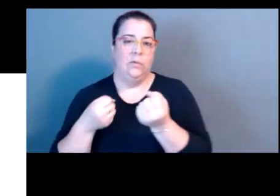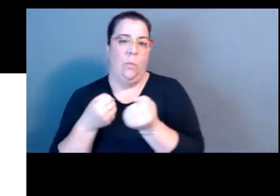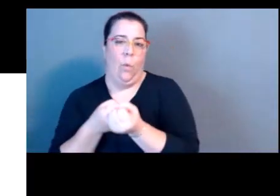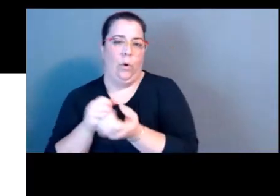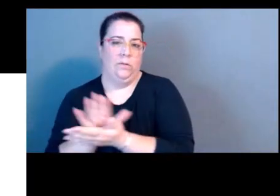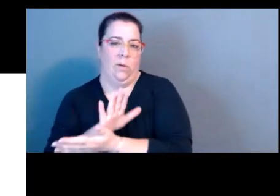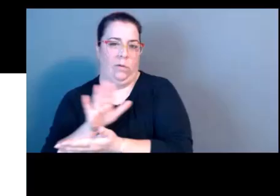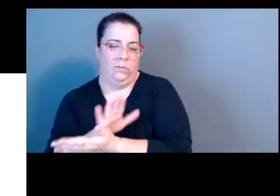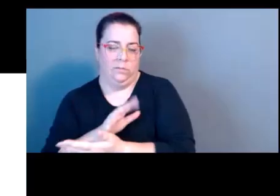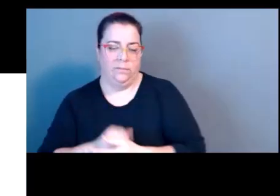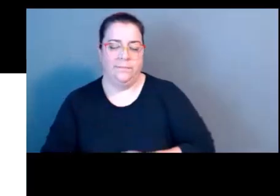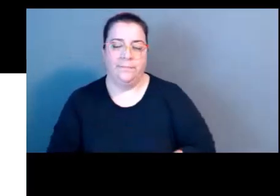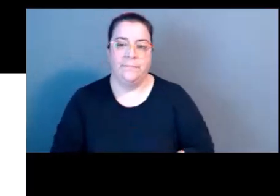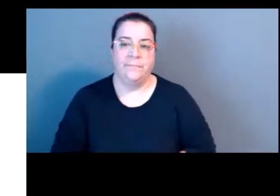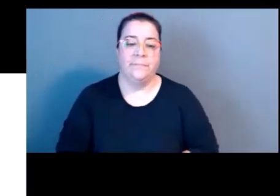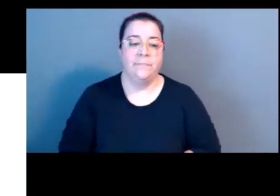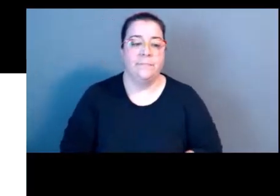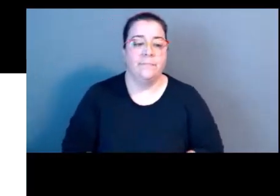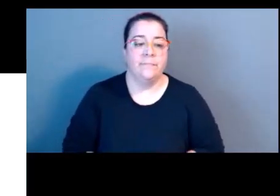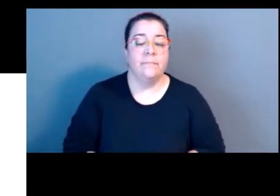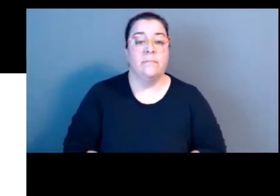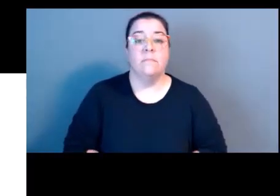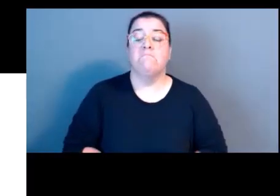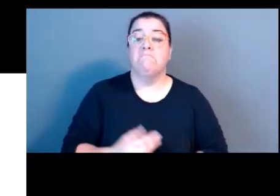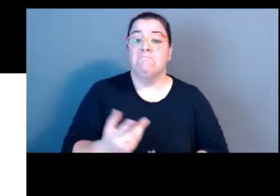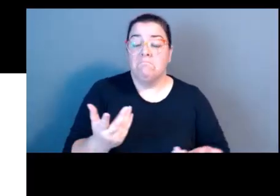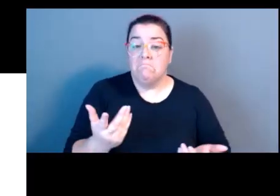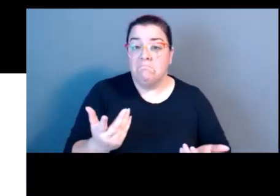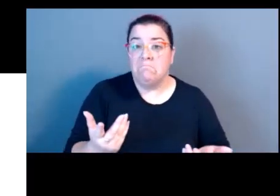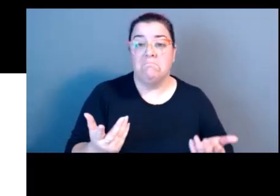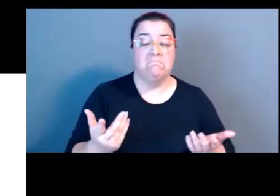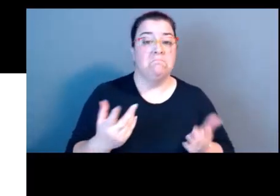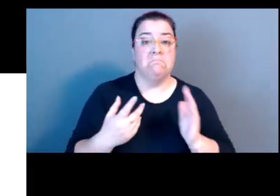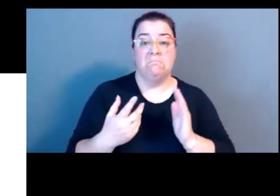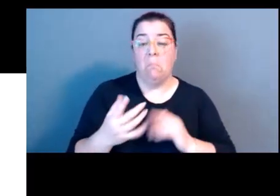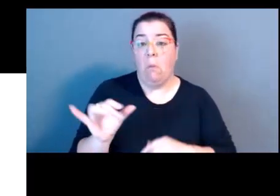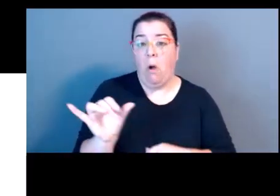If relevant, you can also include optional supporting material.